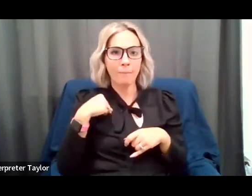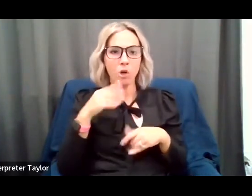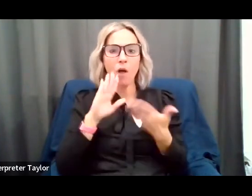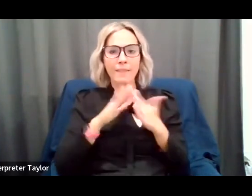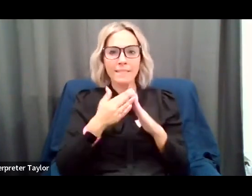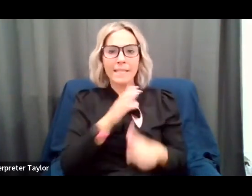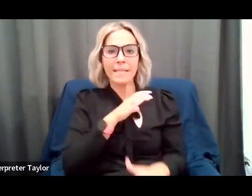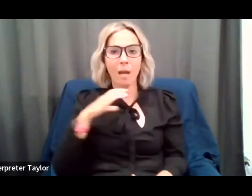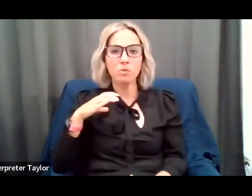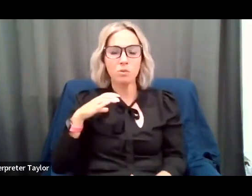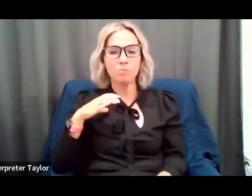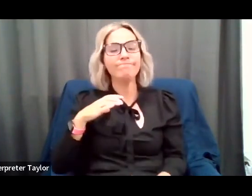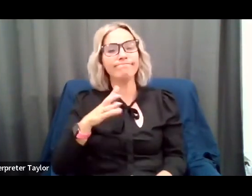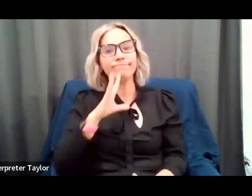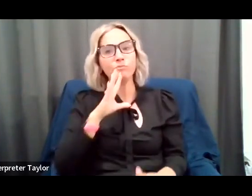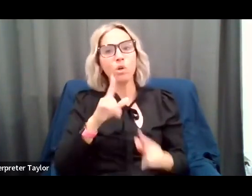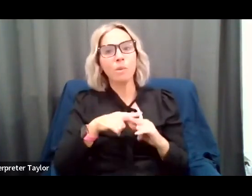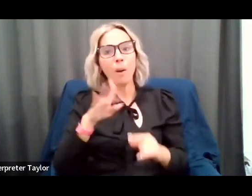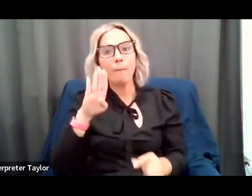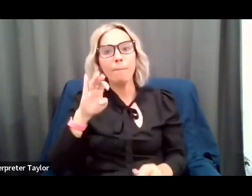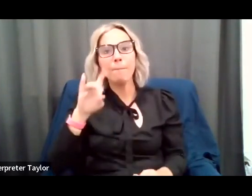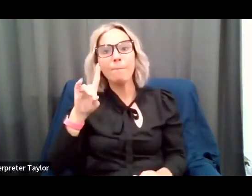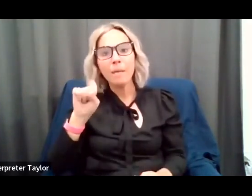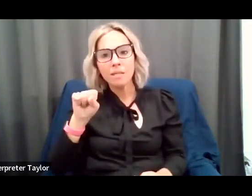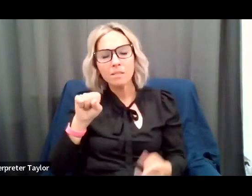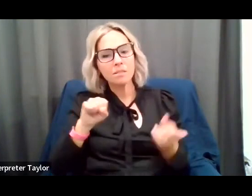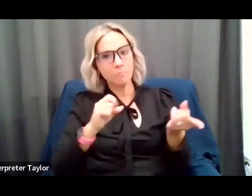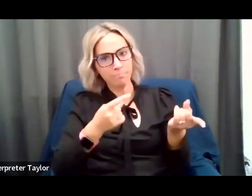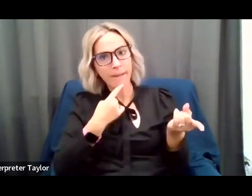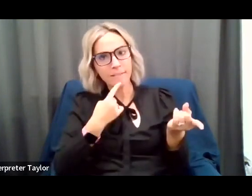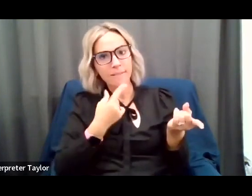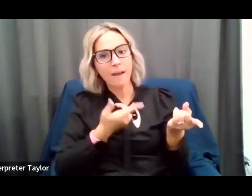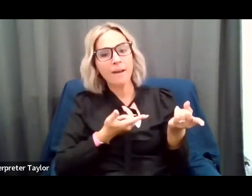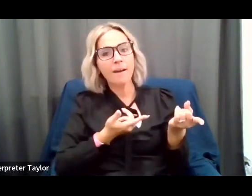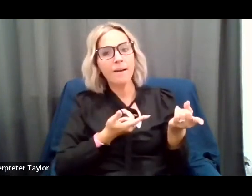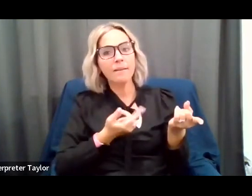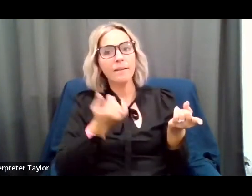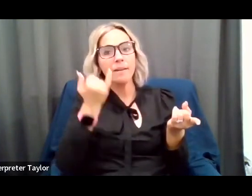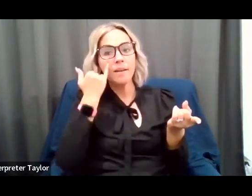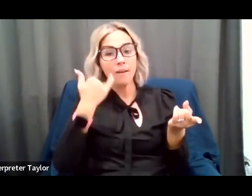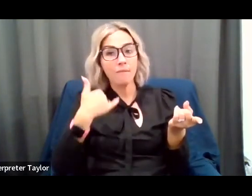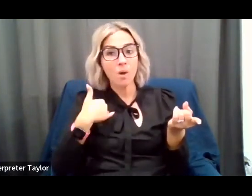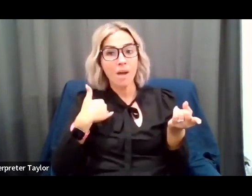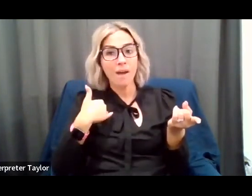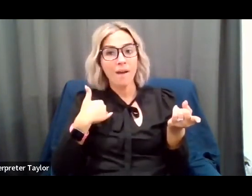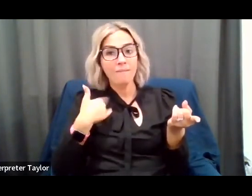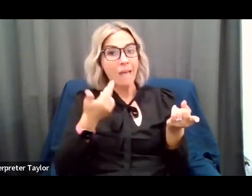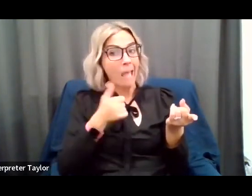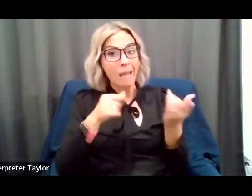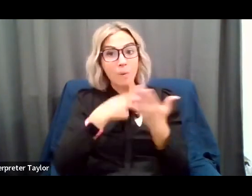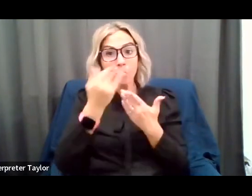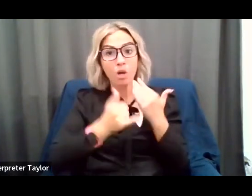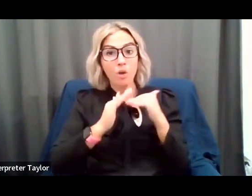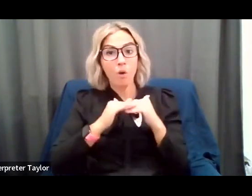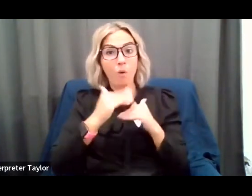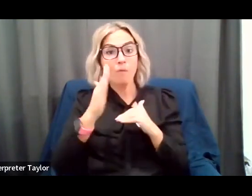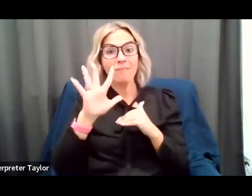And we were talking about bids. And he said, if you have any project over $5,000,